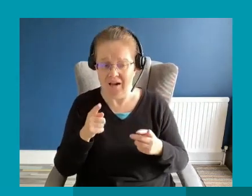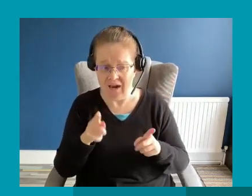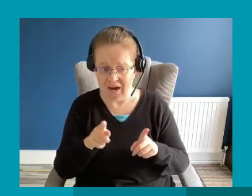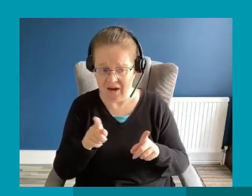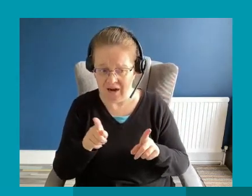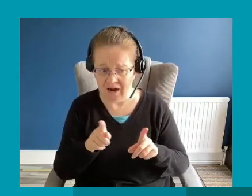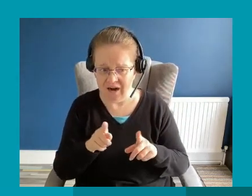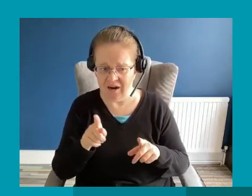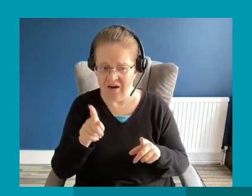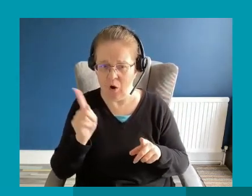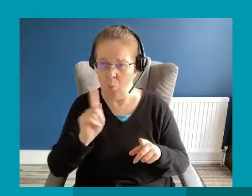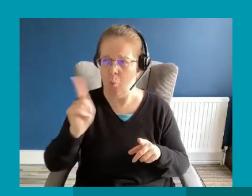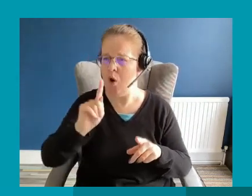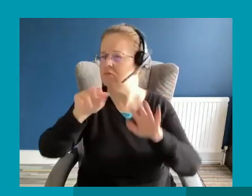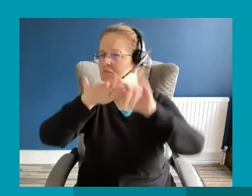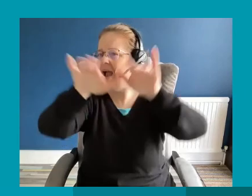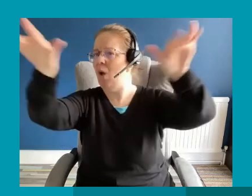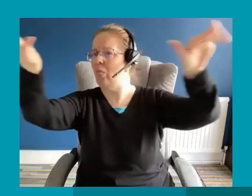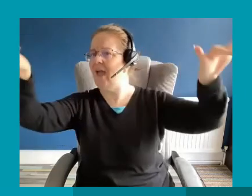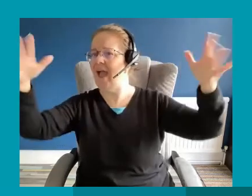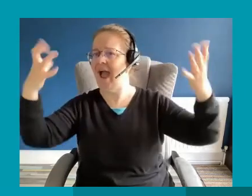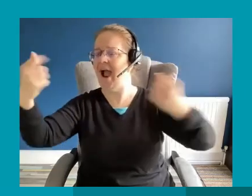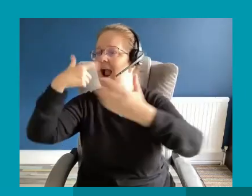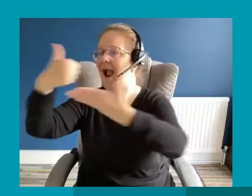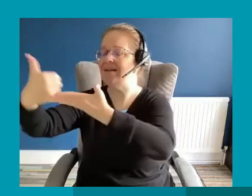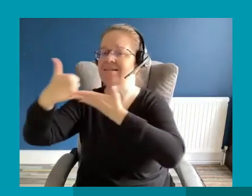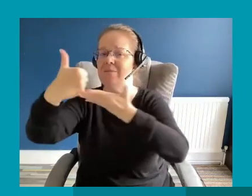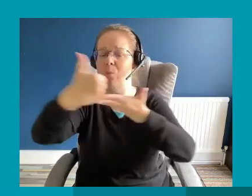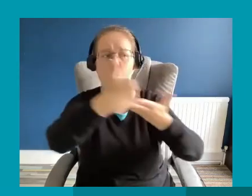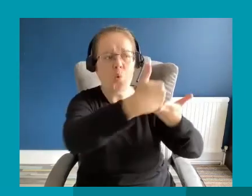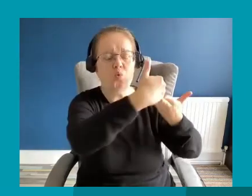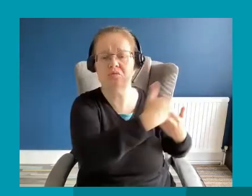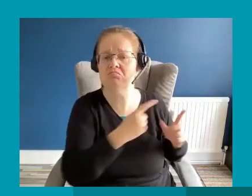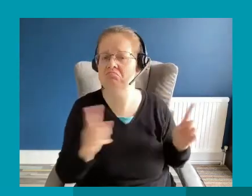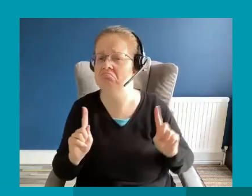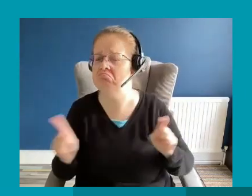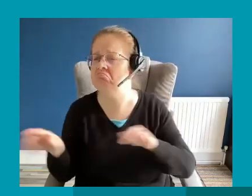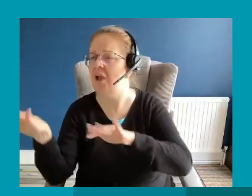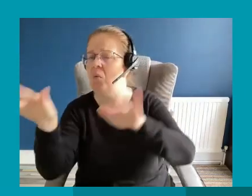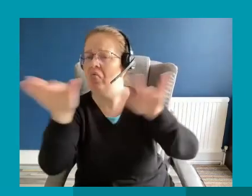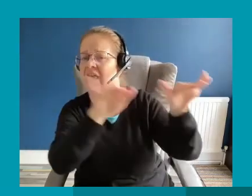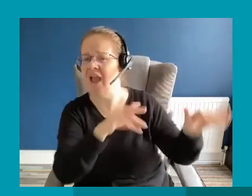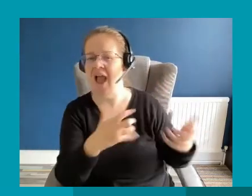What does the Equality Act actually cover? How can we lean on or use access to work